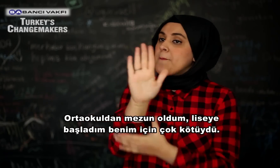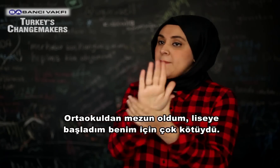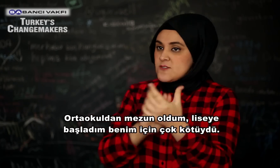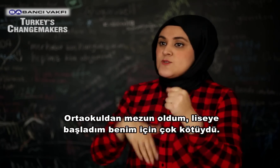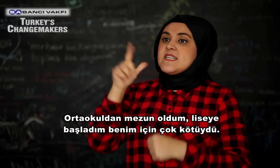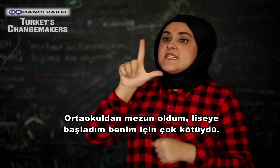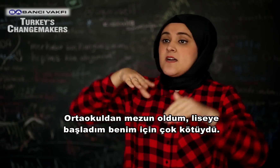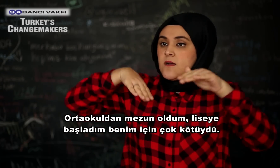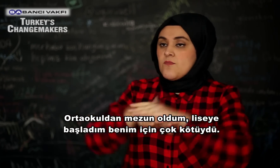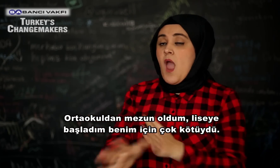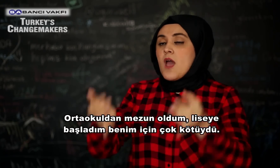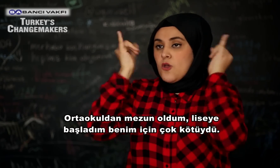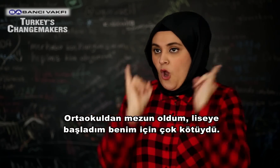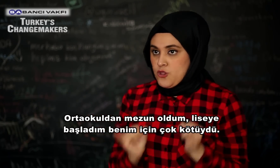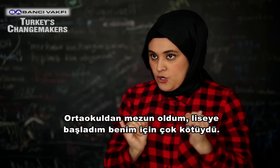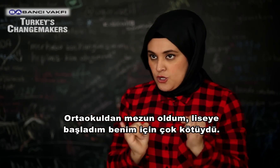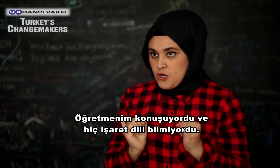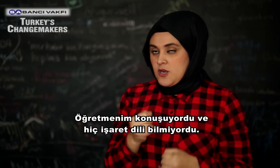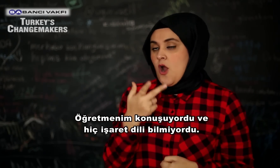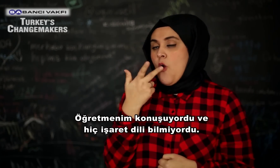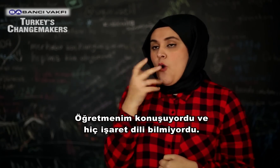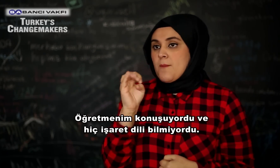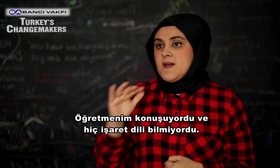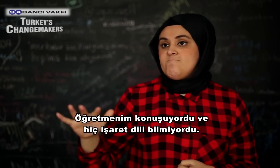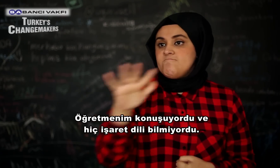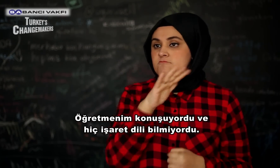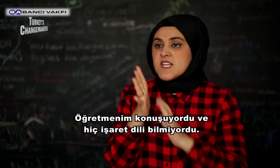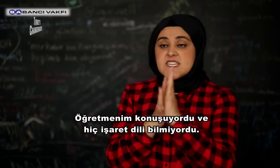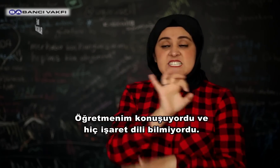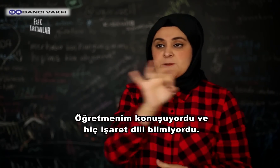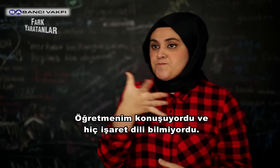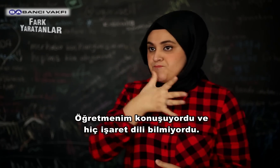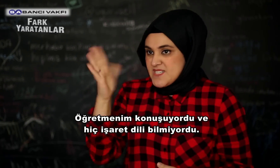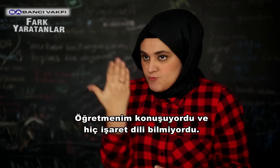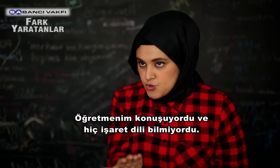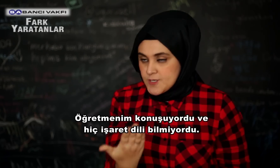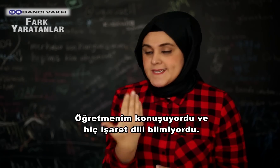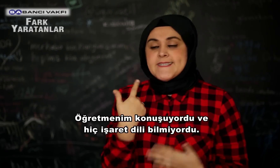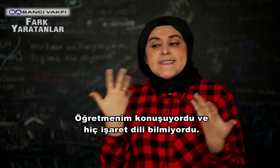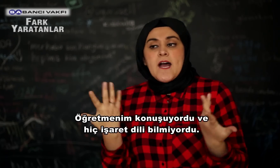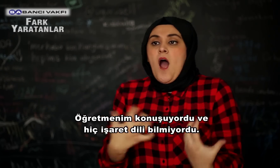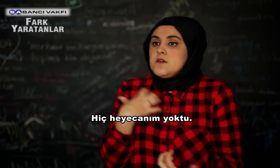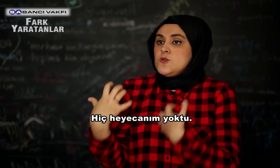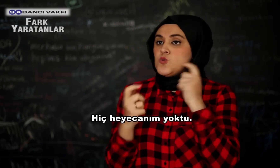I graduated from secondary school, then I started high school which was awful for me. My teacher did not know sign language at all.